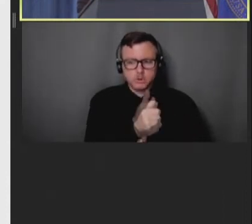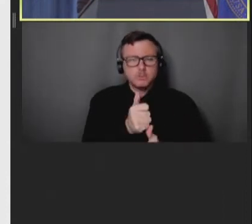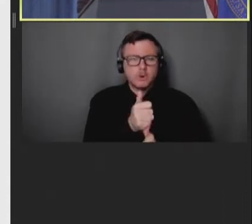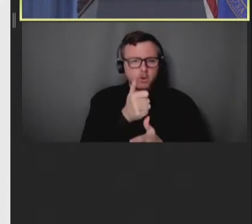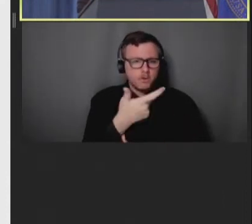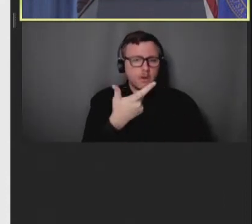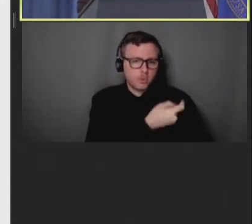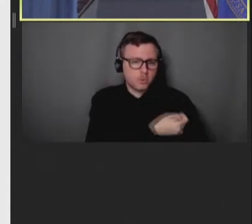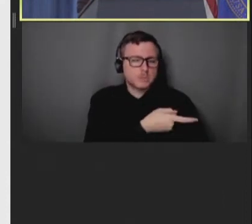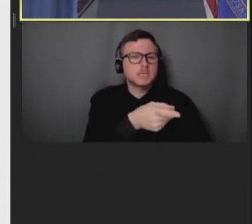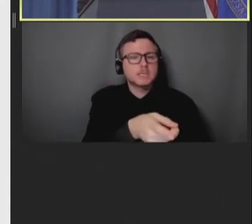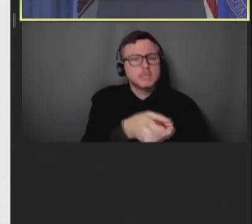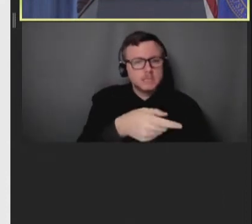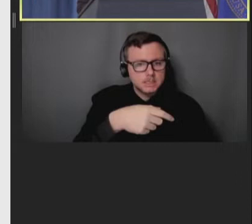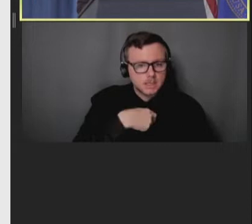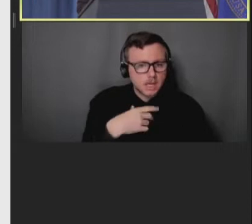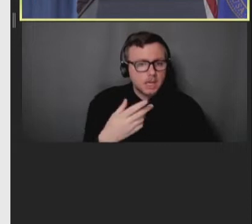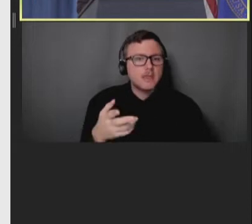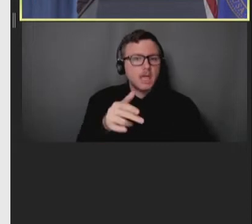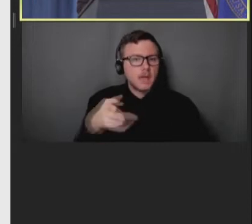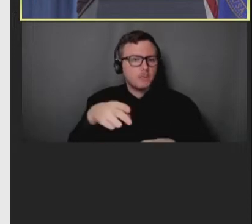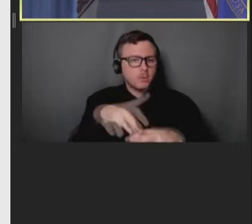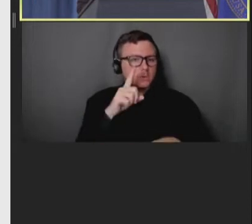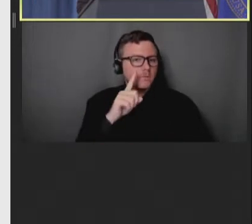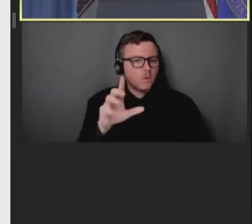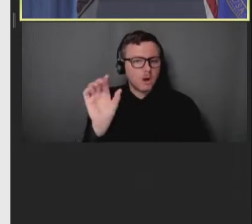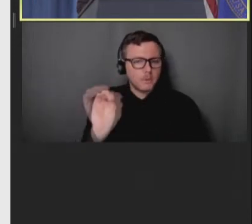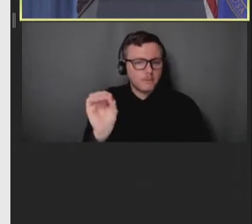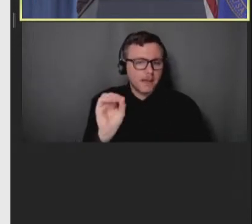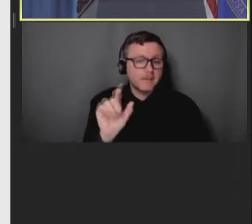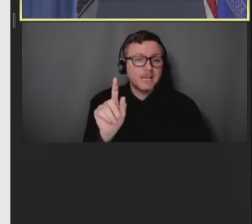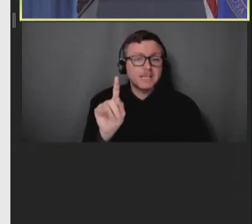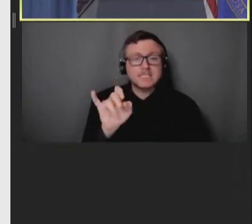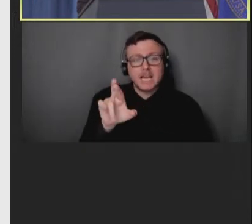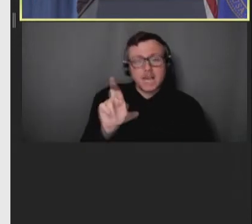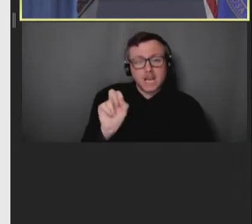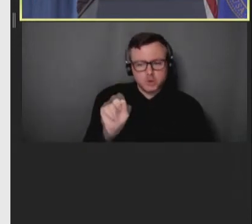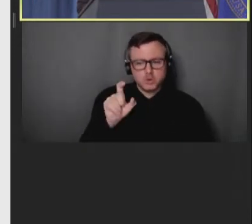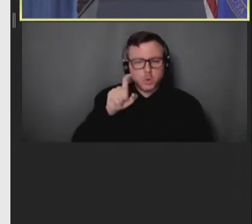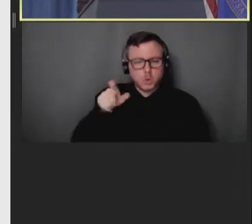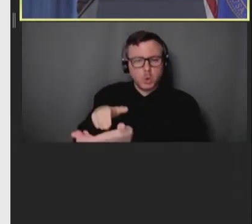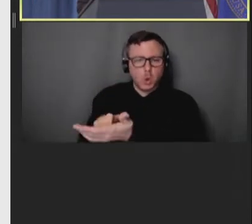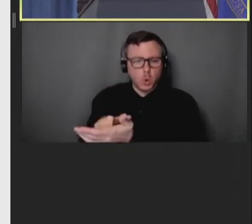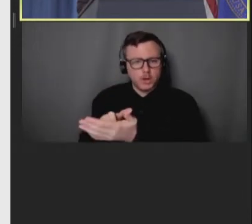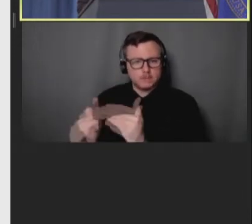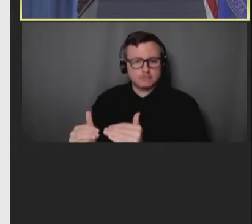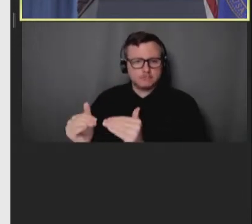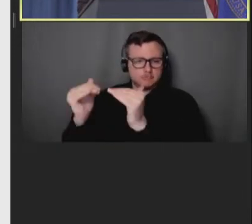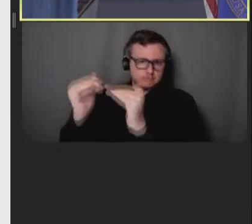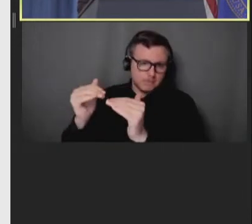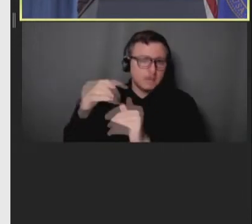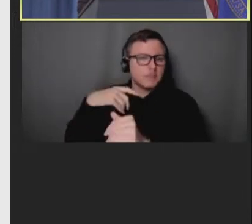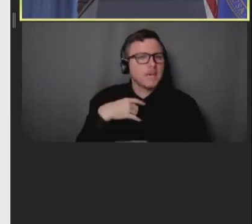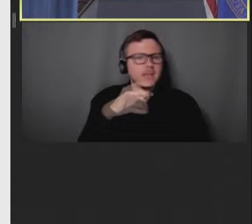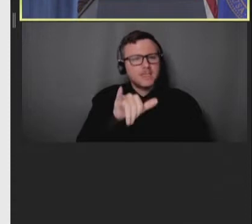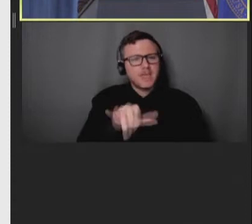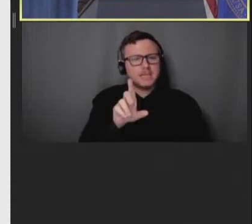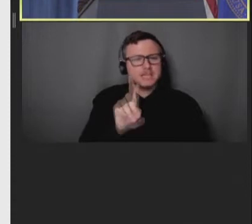The boosted neutralizing titers to omicron, but not prototypic D614G, decline rapidly. The Janssen